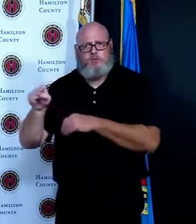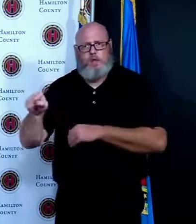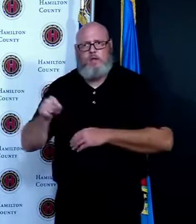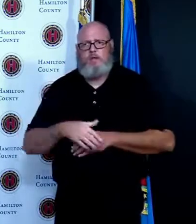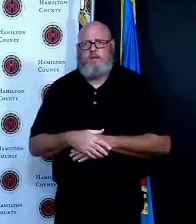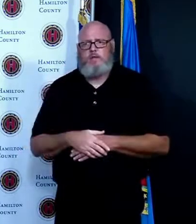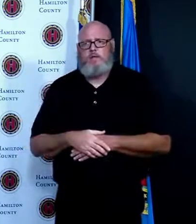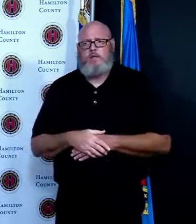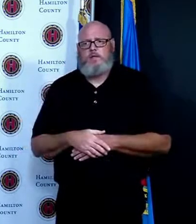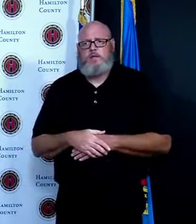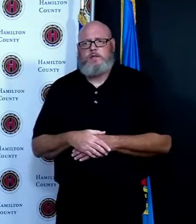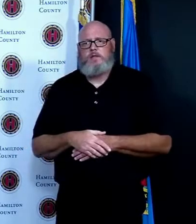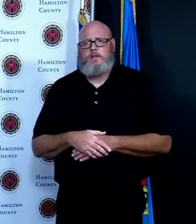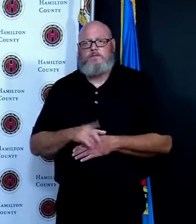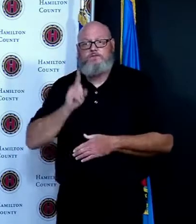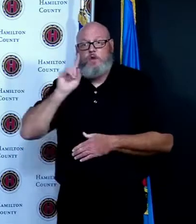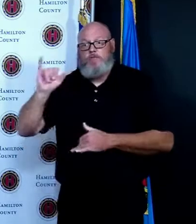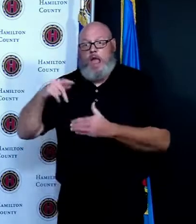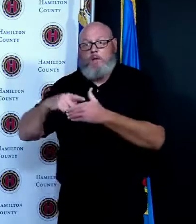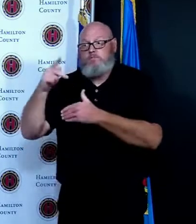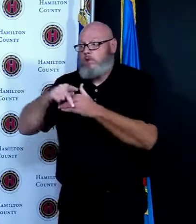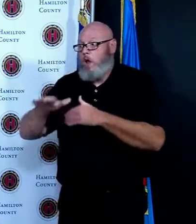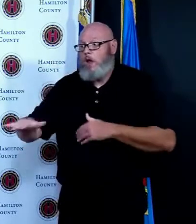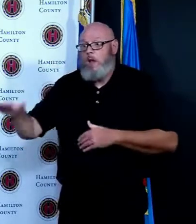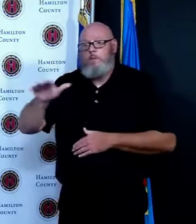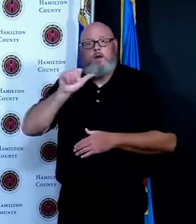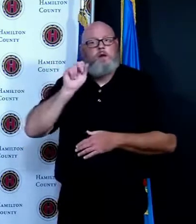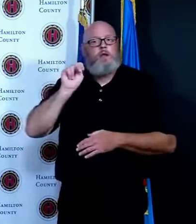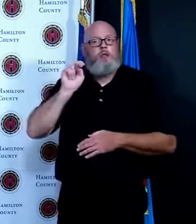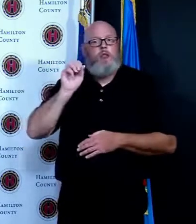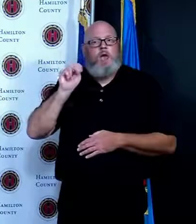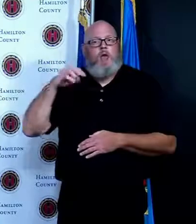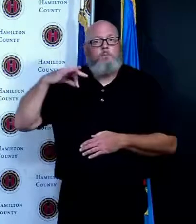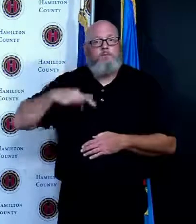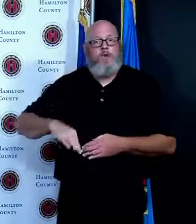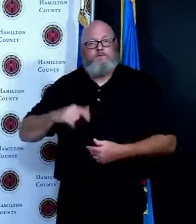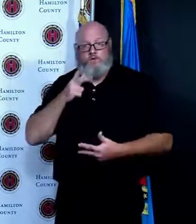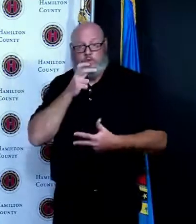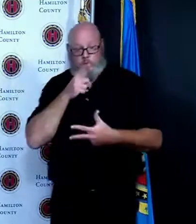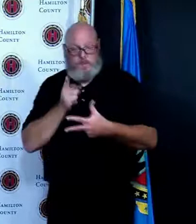have provided funding to the three organizations listed Women Helping Women Franciscan Ministries